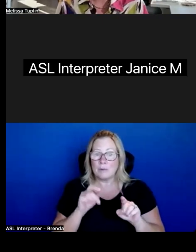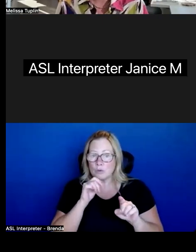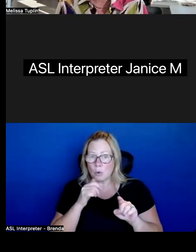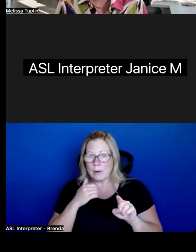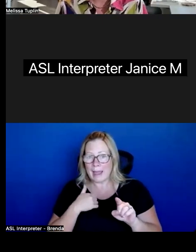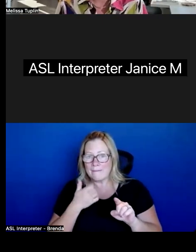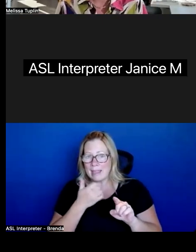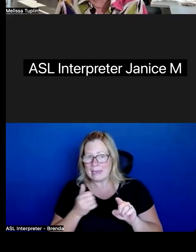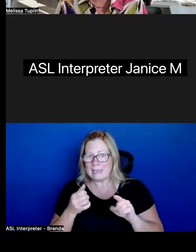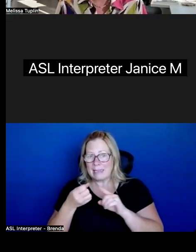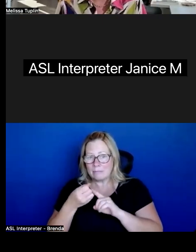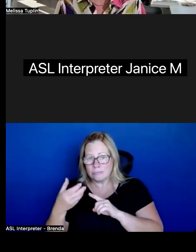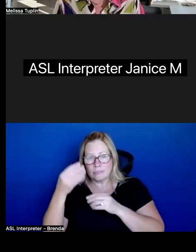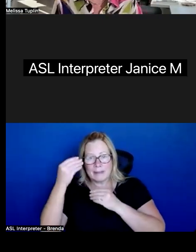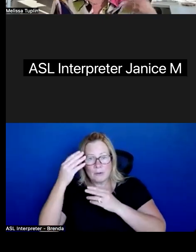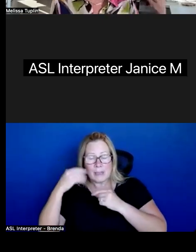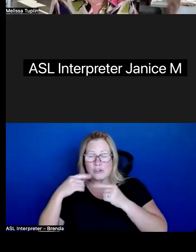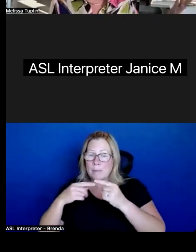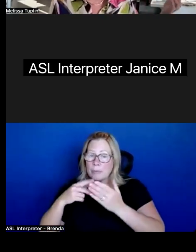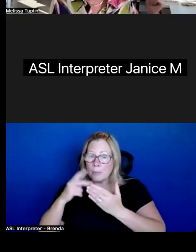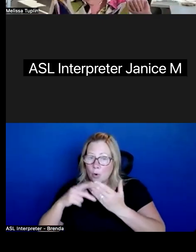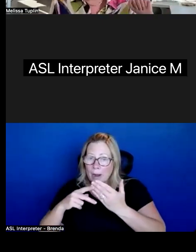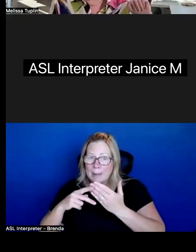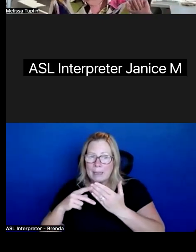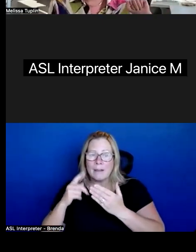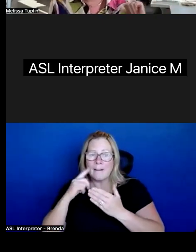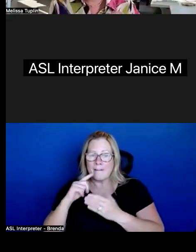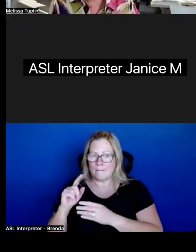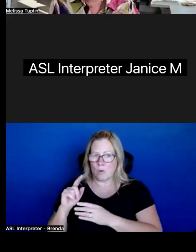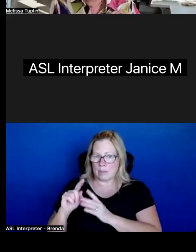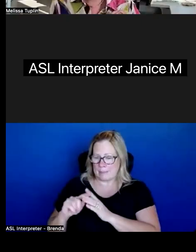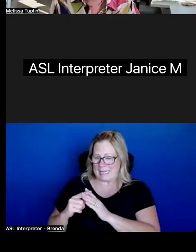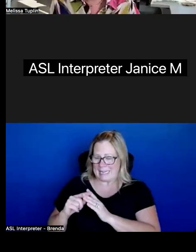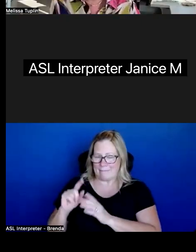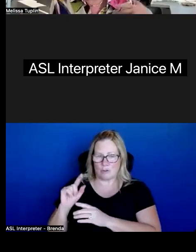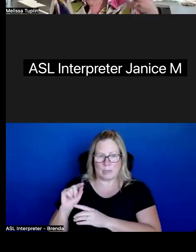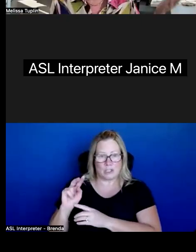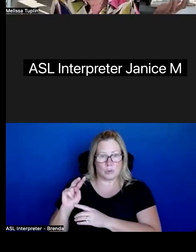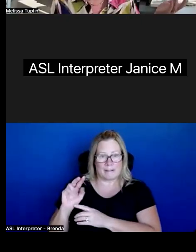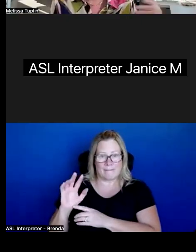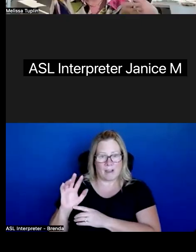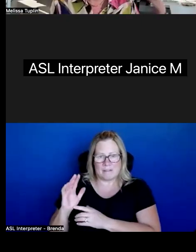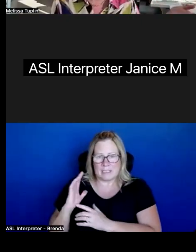you can just enter placeholders. So we understand that for many organizations, you might know how